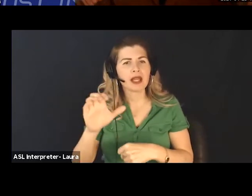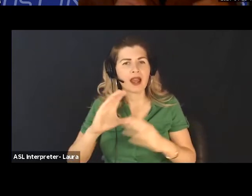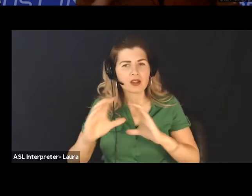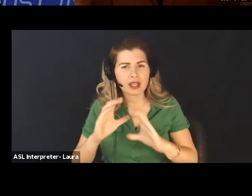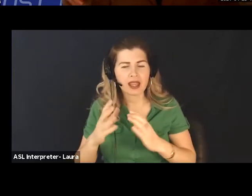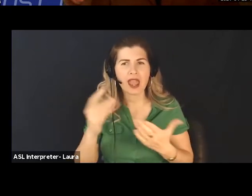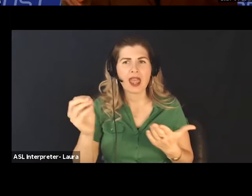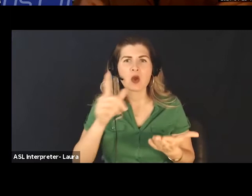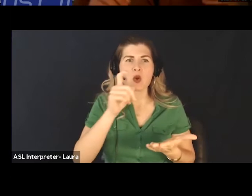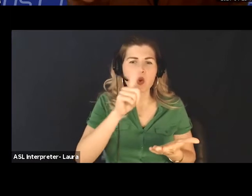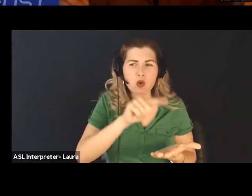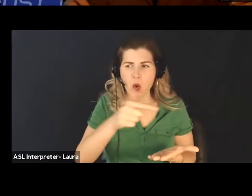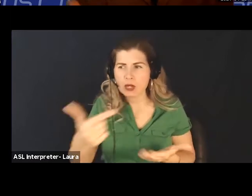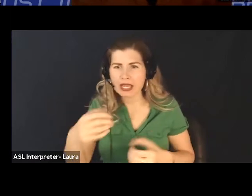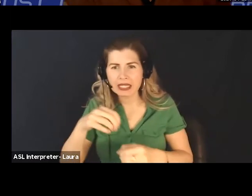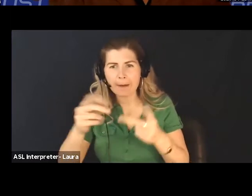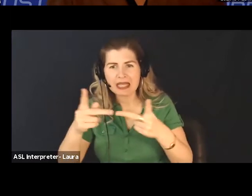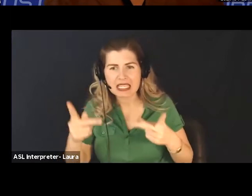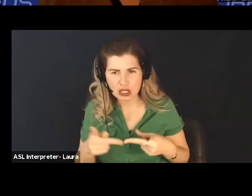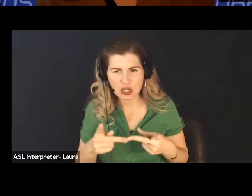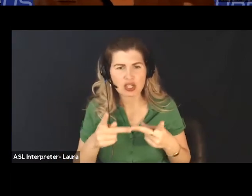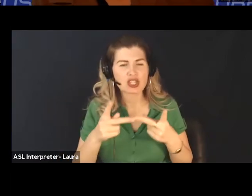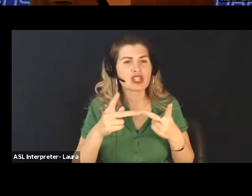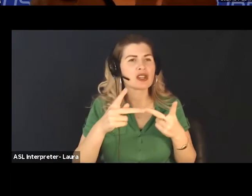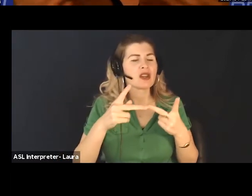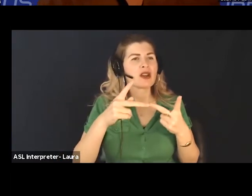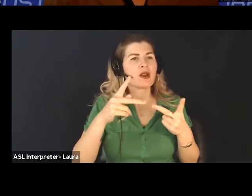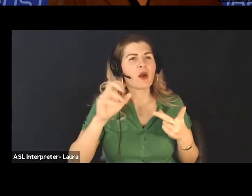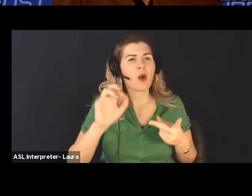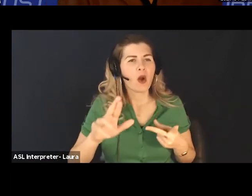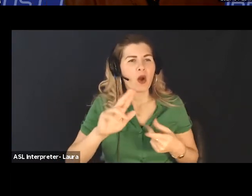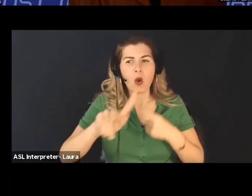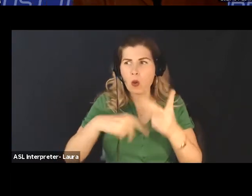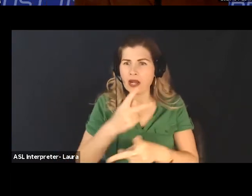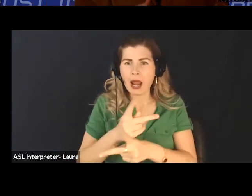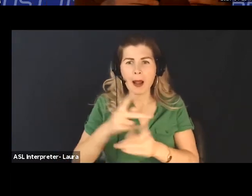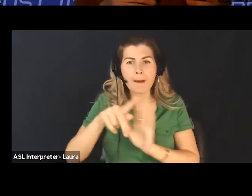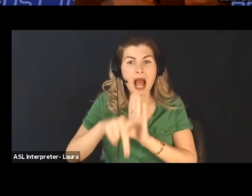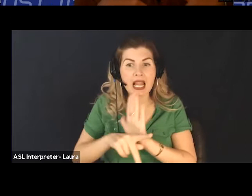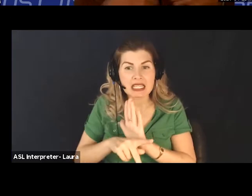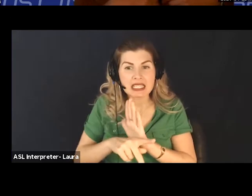rotates into positions of public authority? Or organized? What kinds of policies can get past in ways